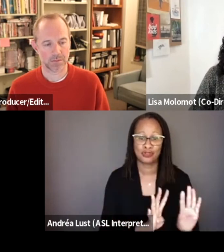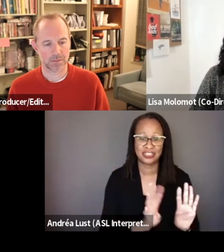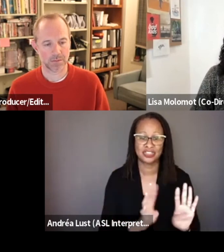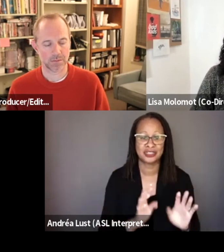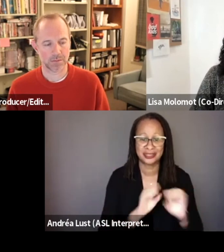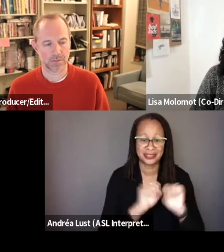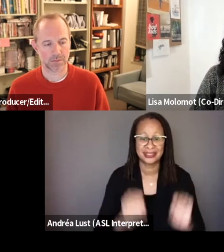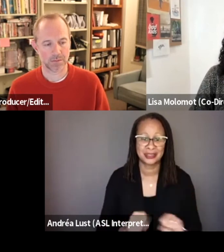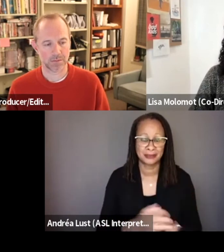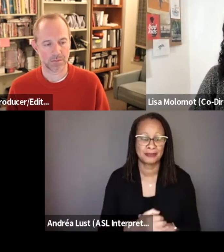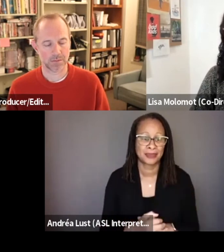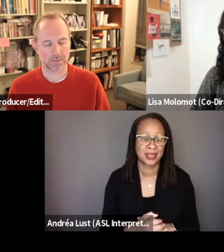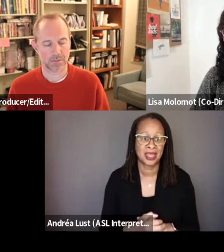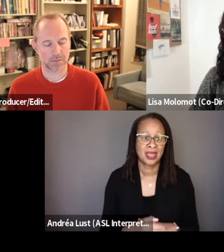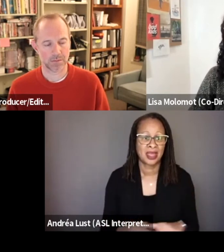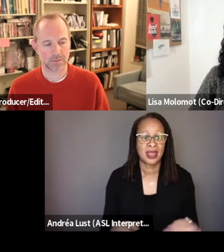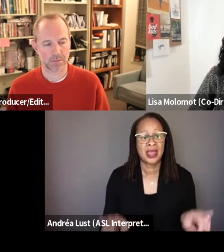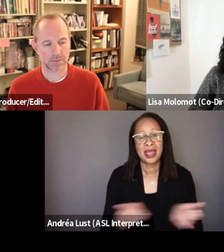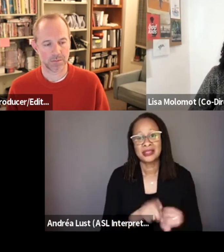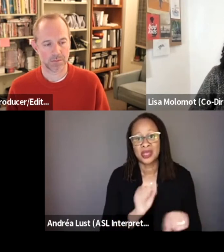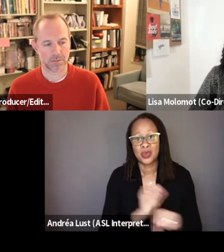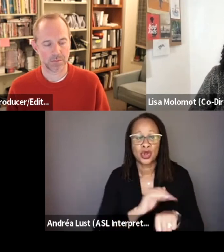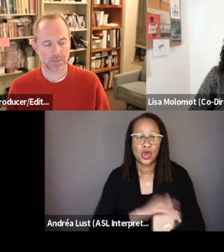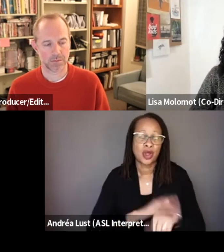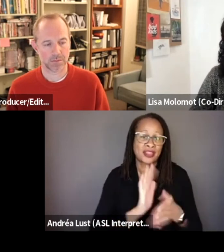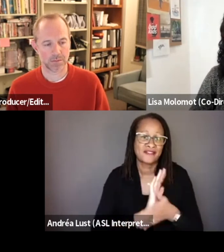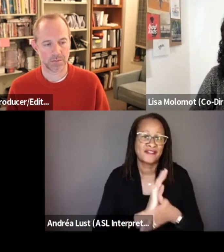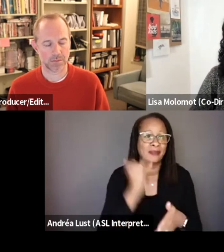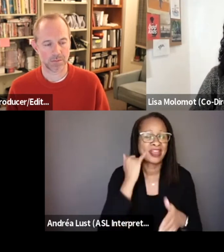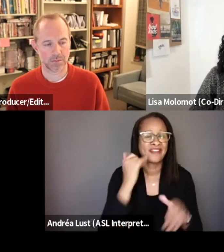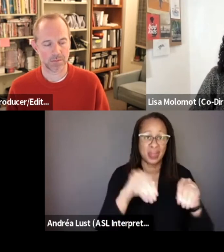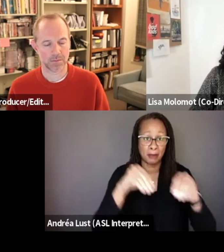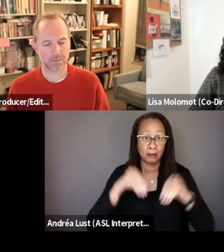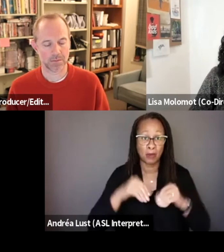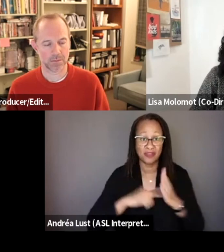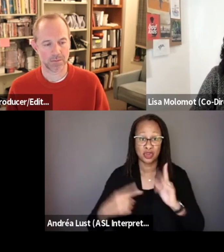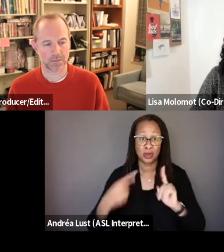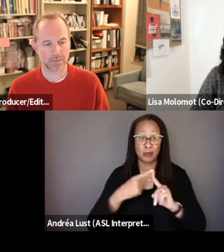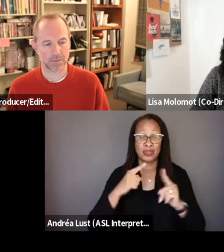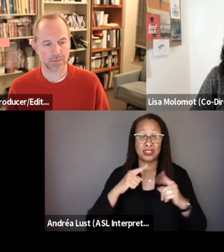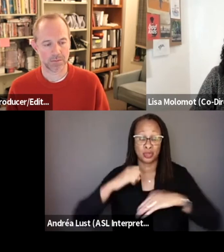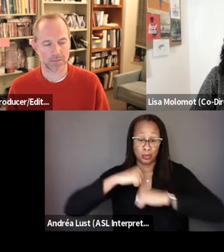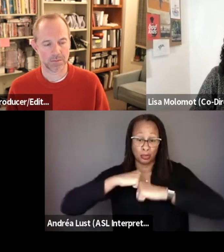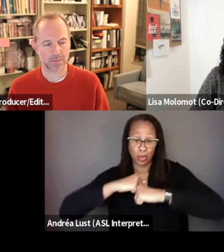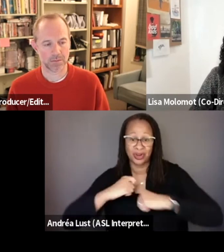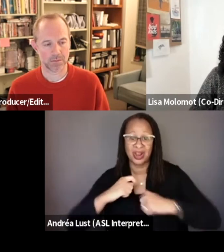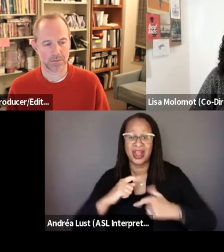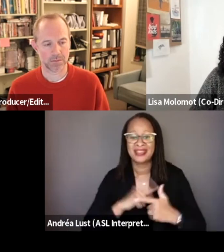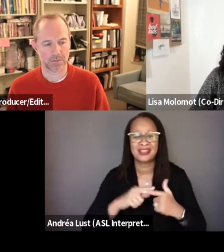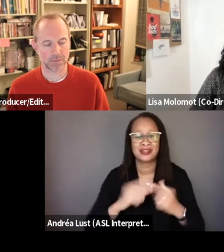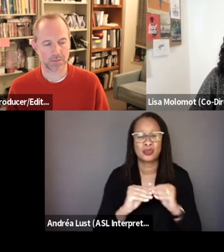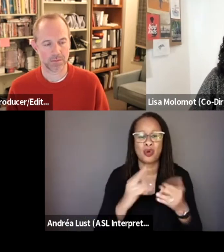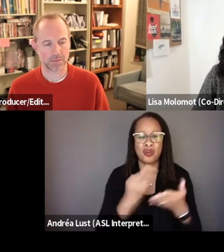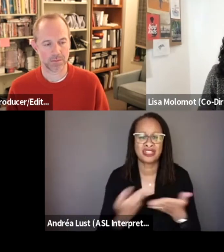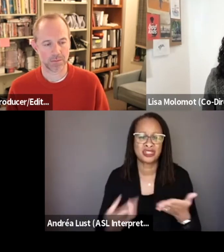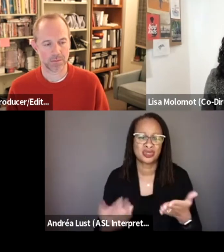in working on the film, we were like, wow, they moved the checkpoint back to the border, but then there are more resources at the border, so there's just gonna be another